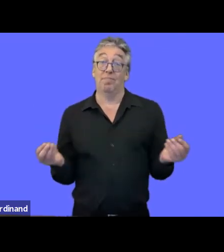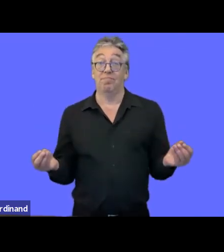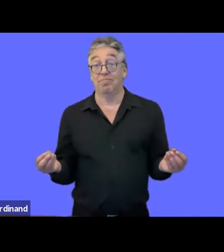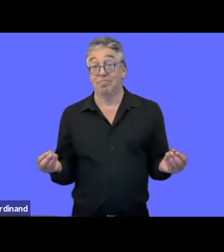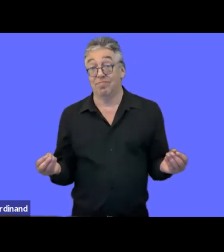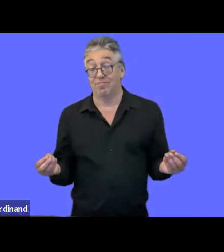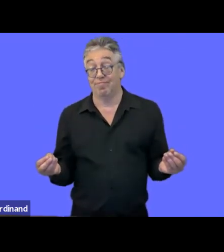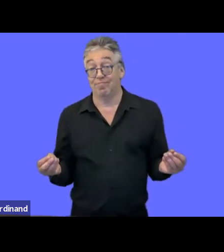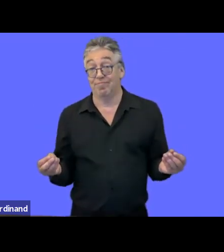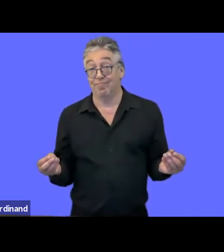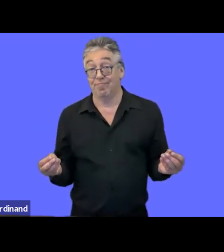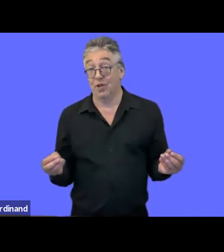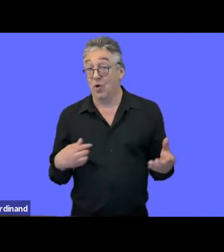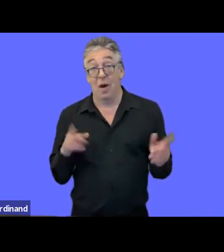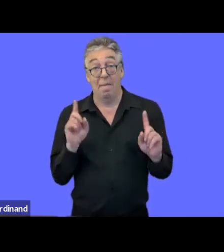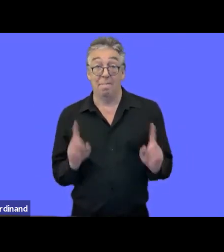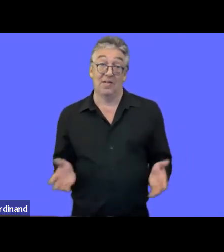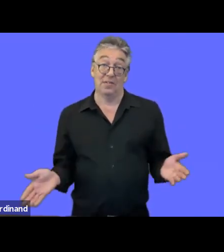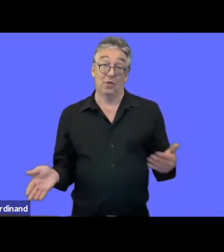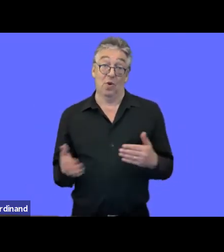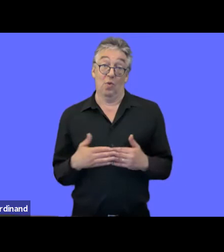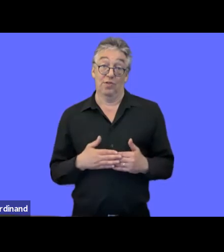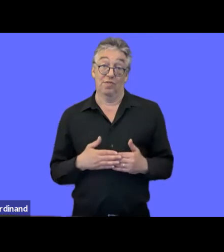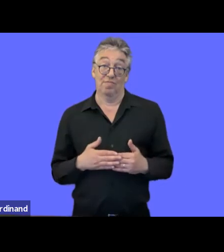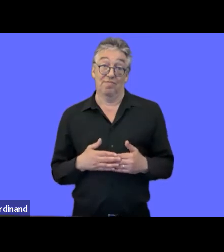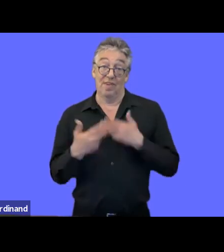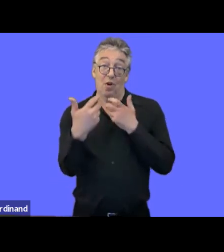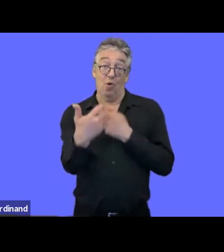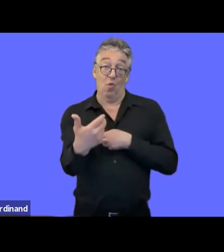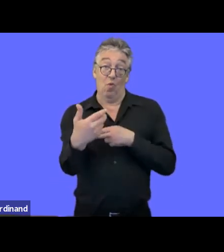so we need to close this webinar. I would like to take this opportunity